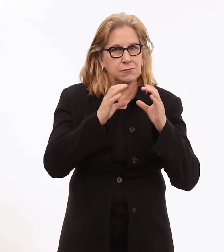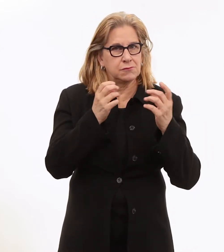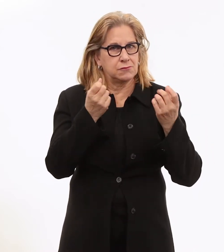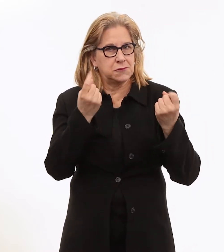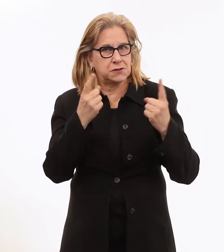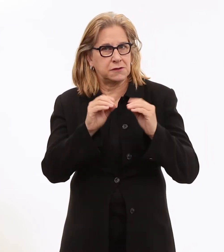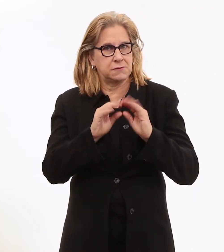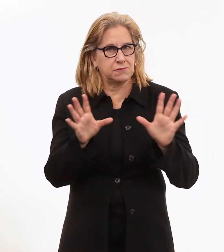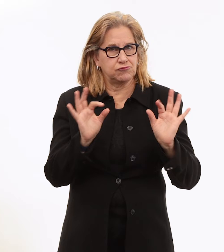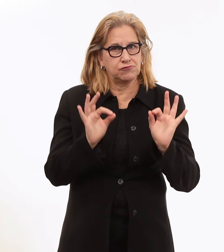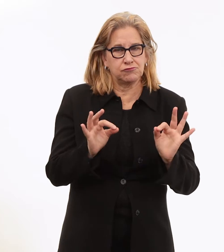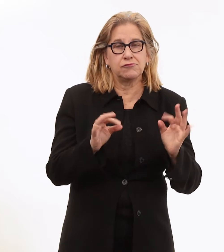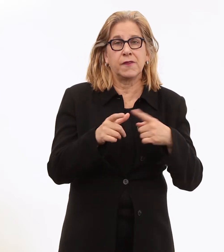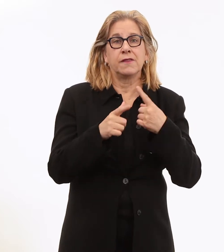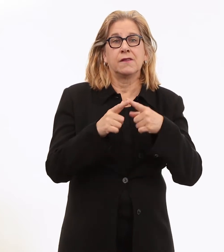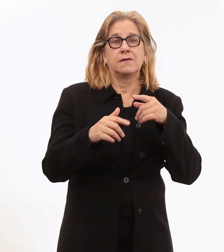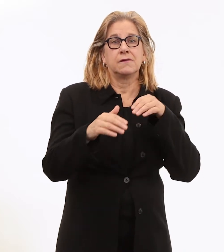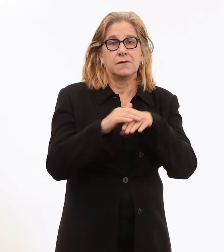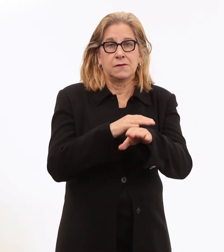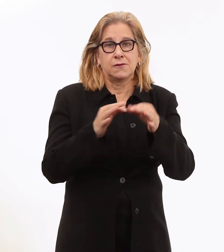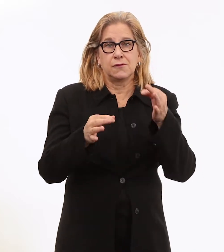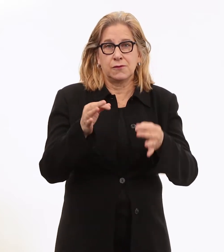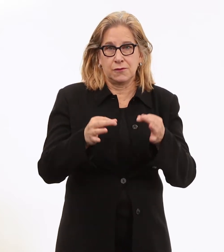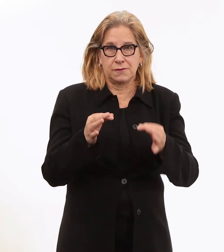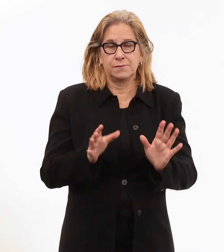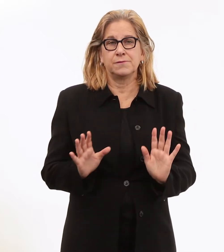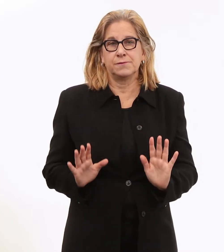In the courtroom, do not address the interpreter.